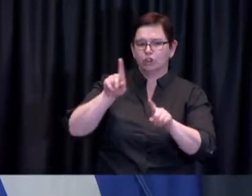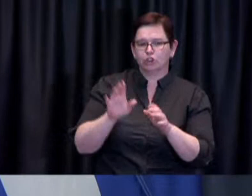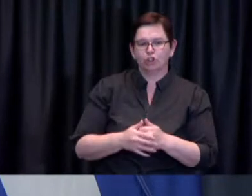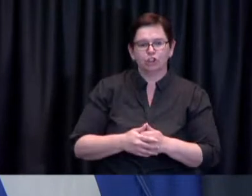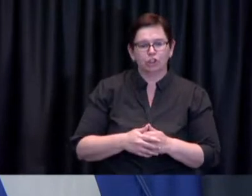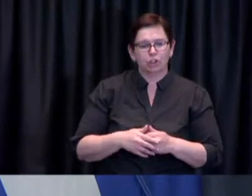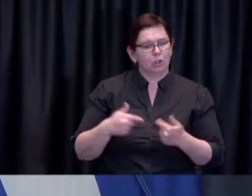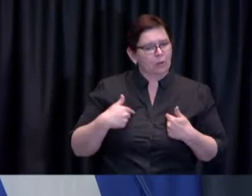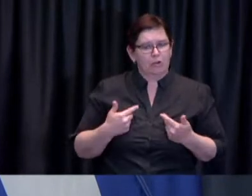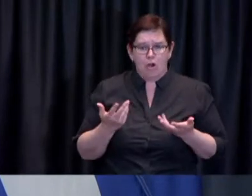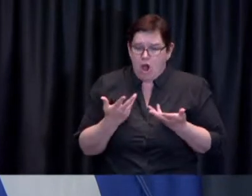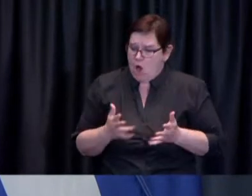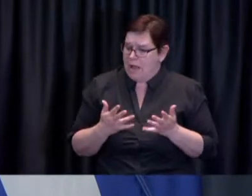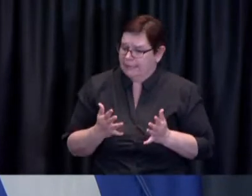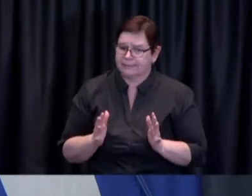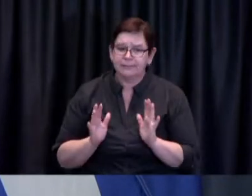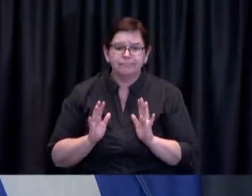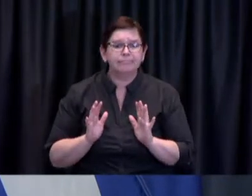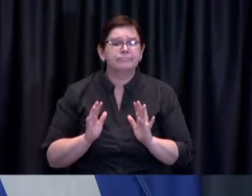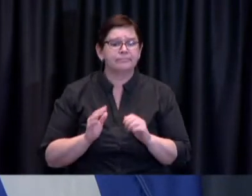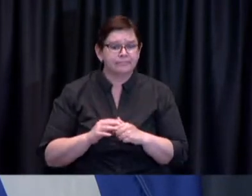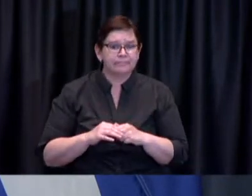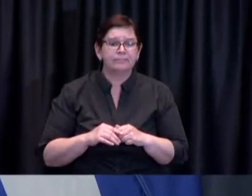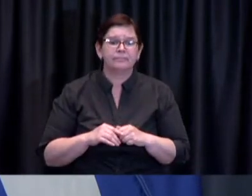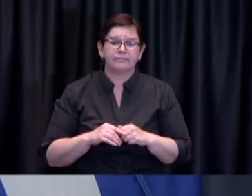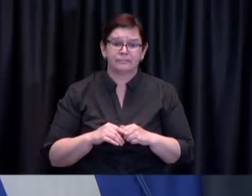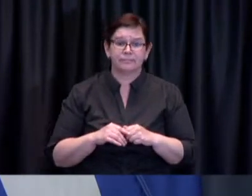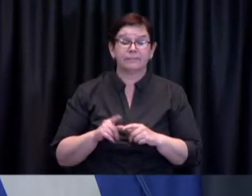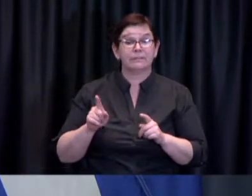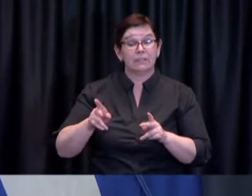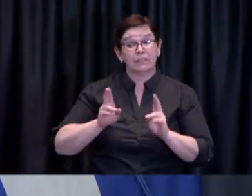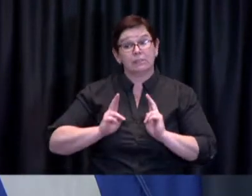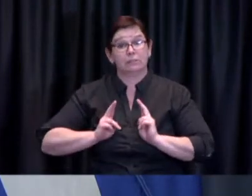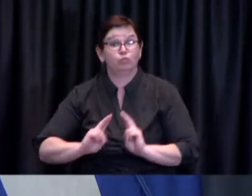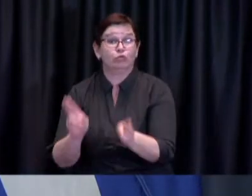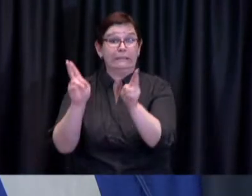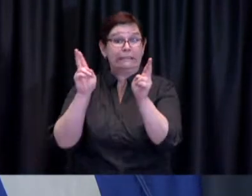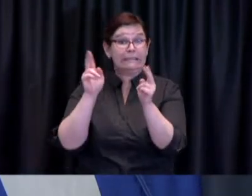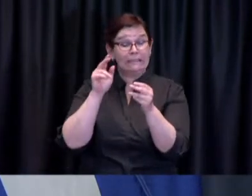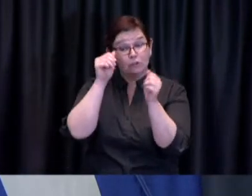of determining the sprint strategy and which areas of the city need to be focused on next